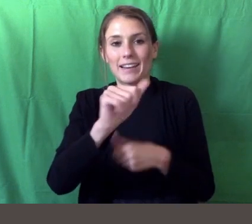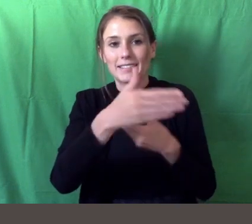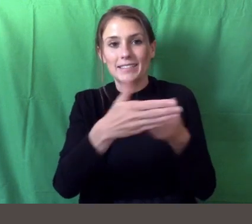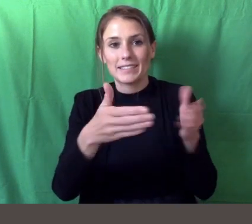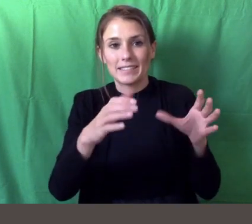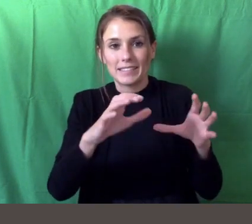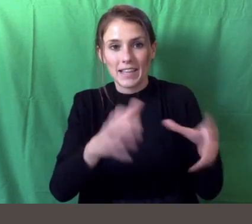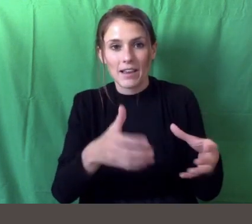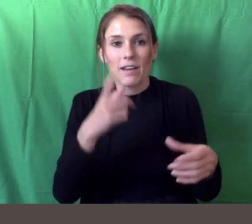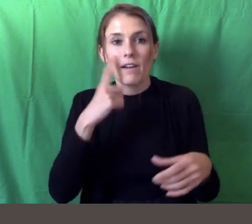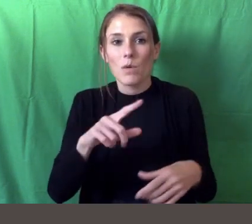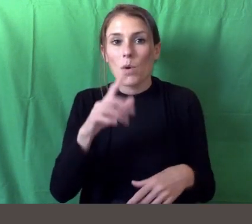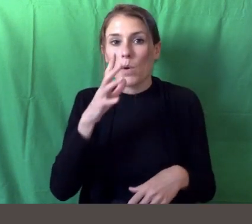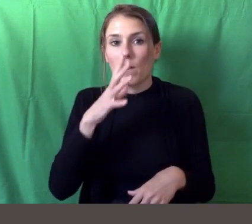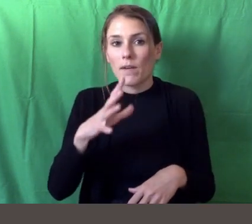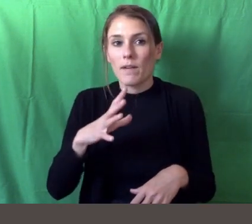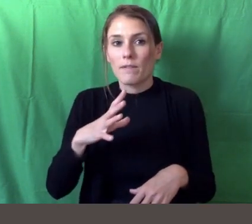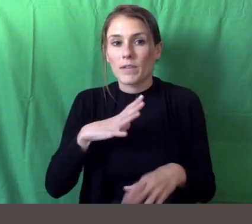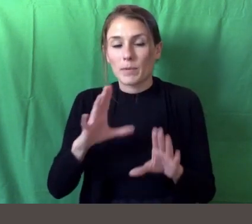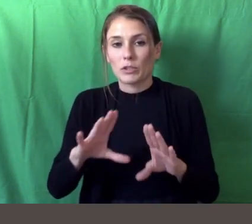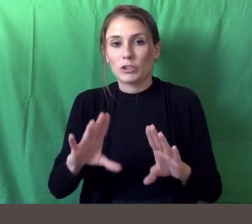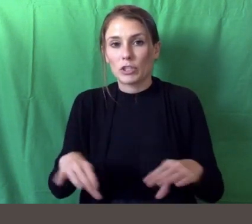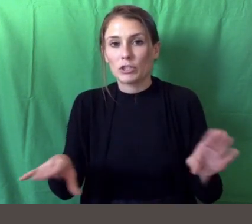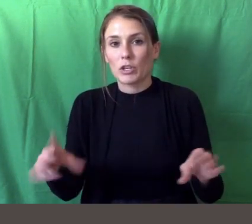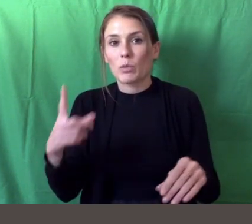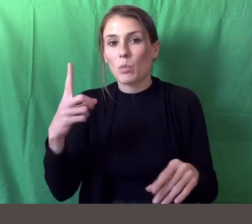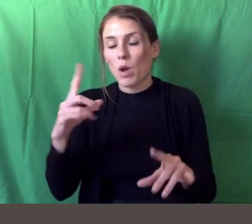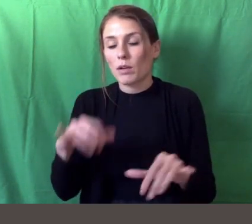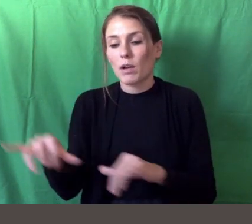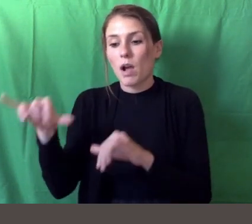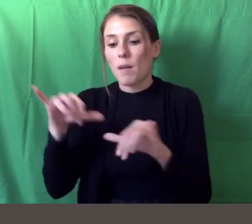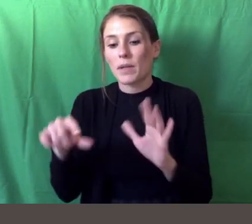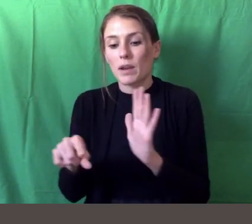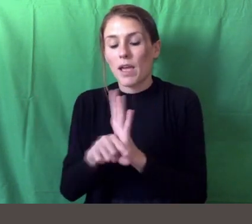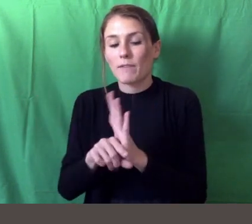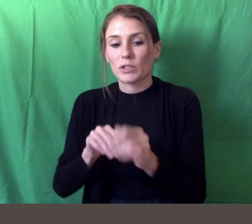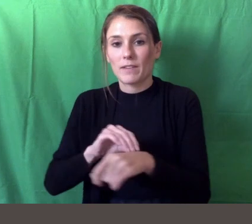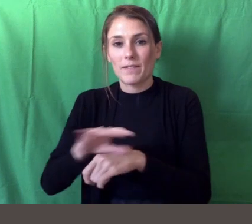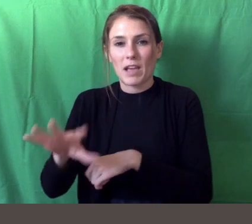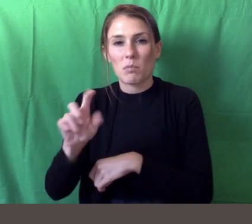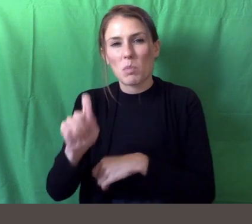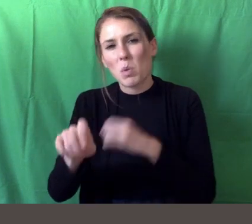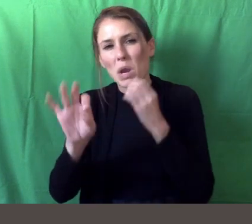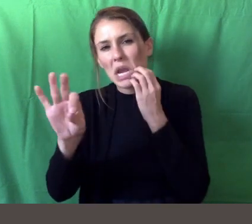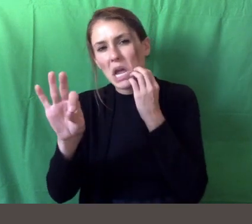As for male children with hypertension, with a common adverse effect, it looks about 0.9%